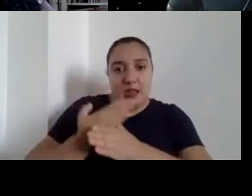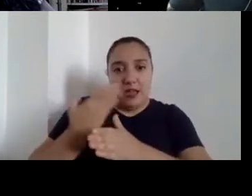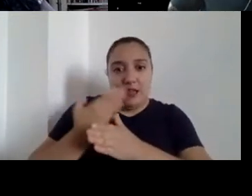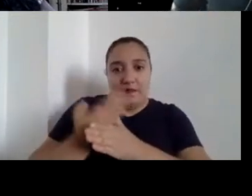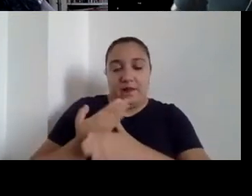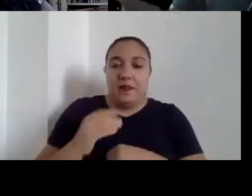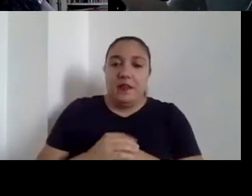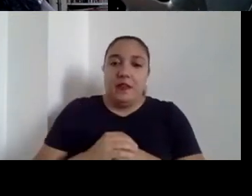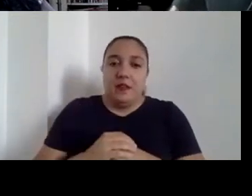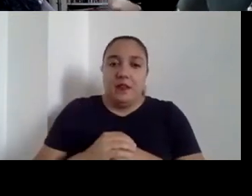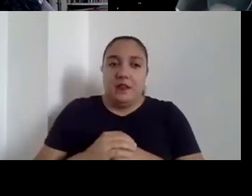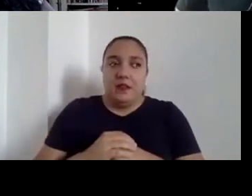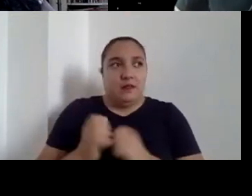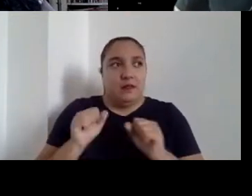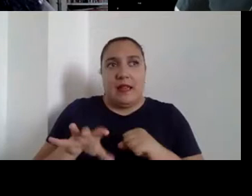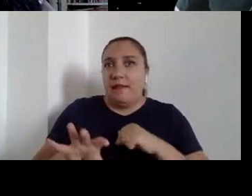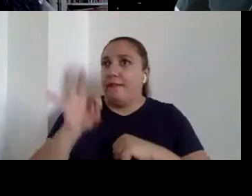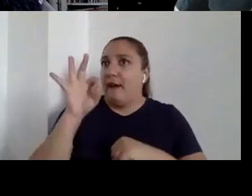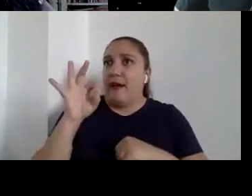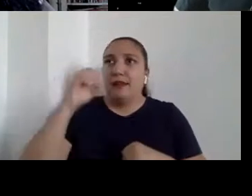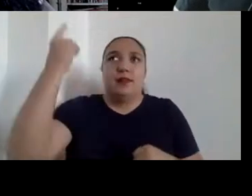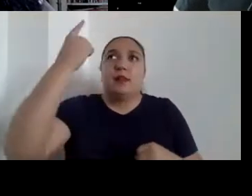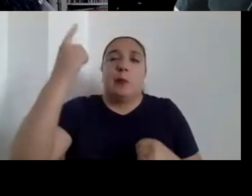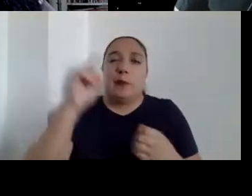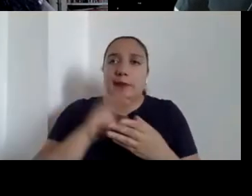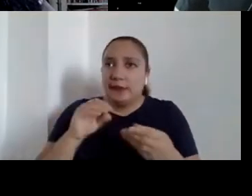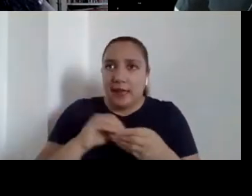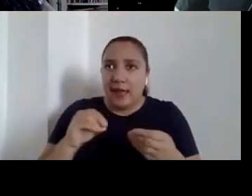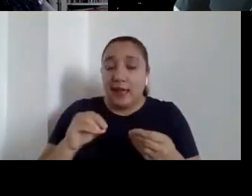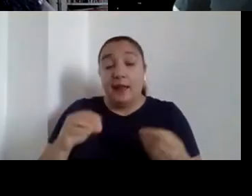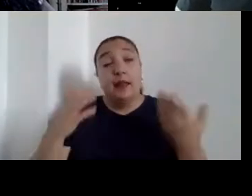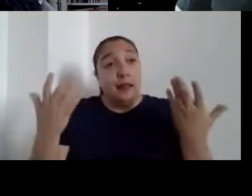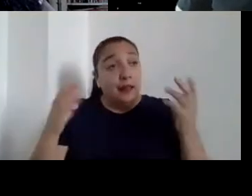OK, how can we take some of the action items that